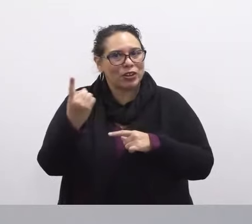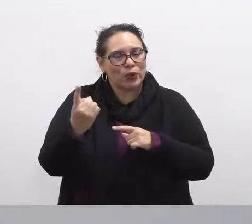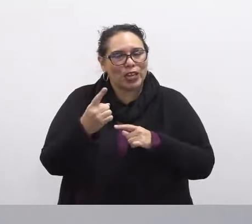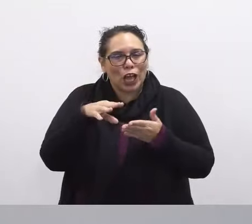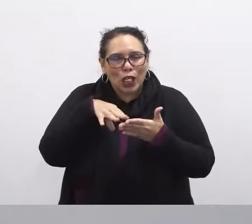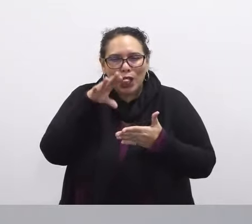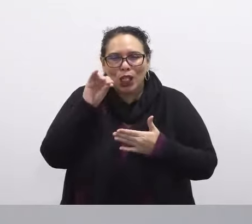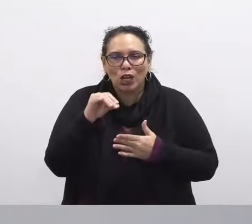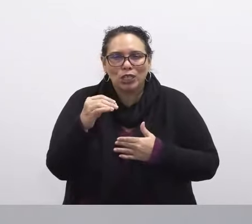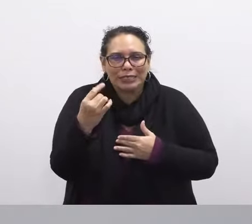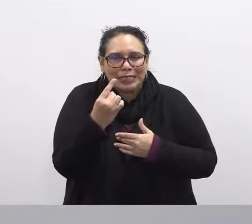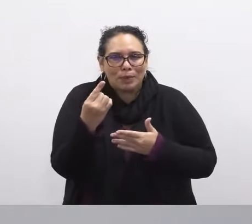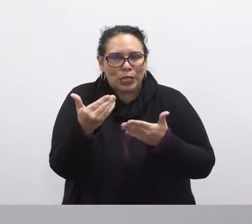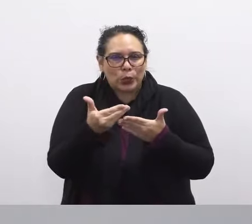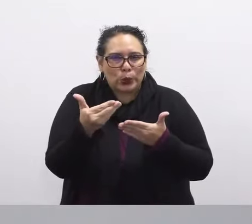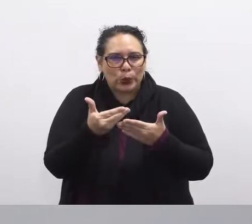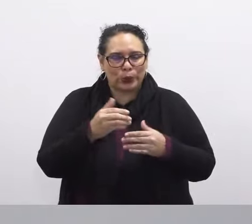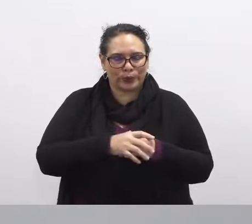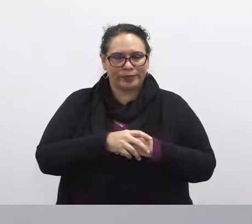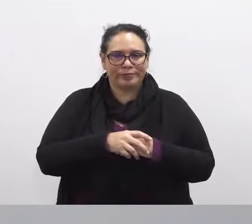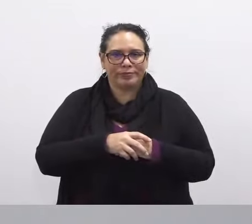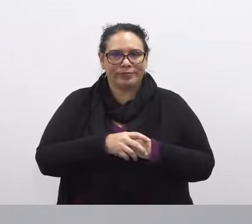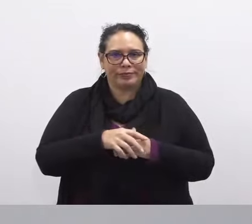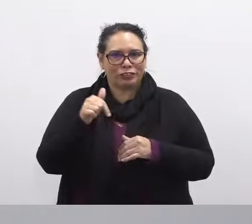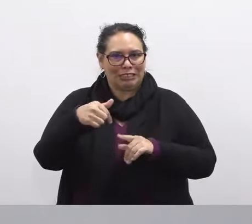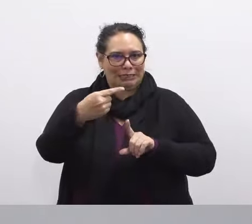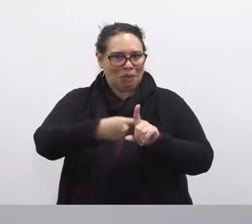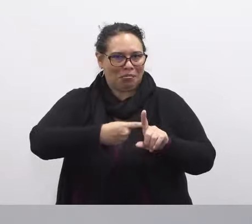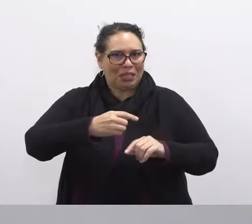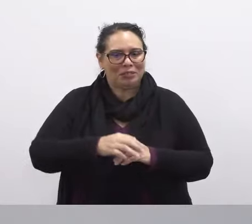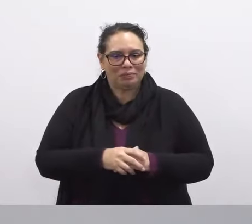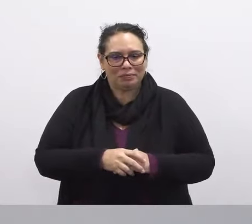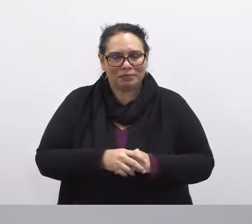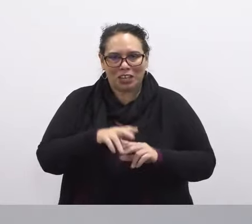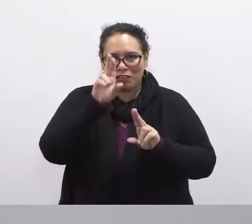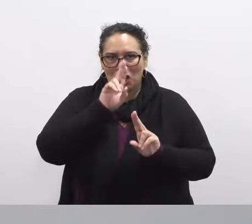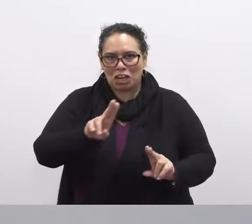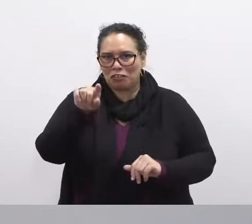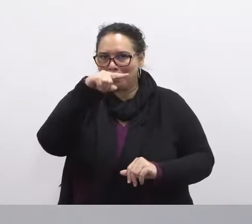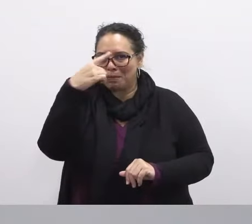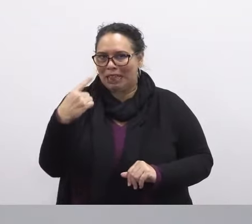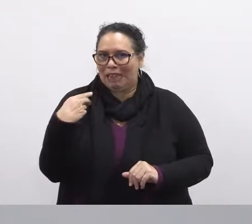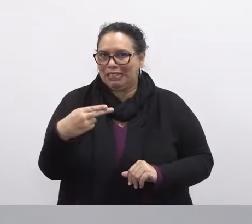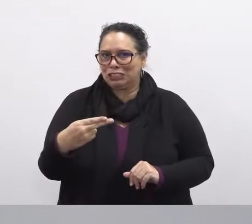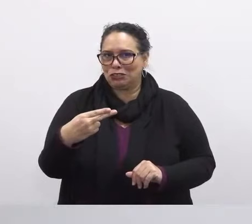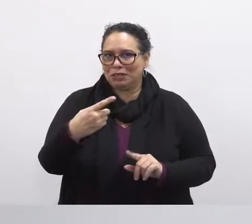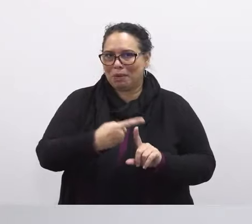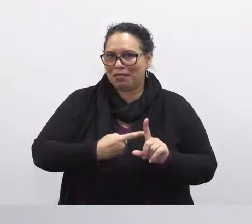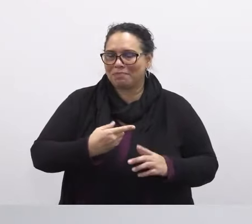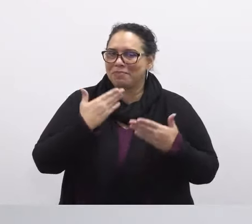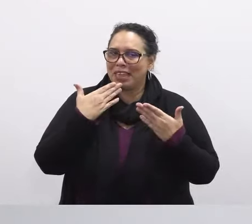a little something new this month in honor of black history month. Thank you.